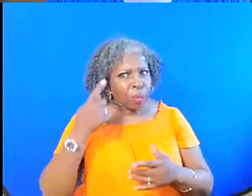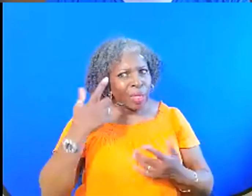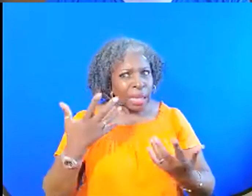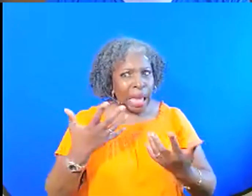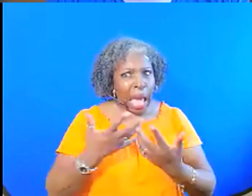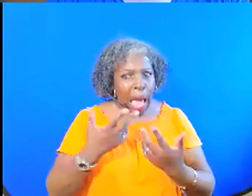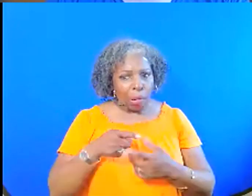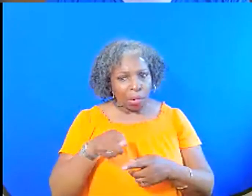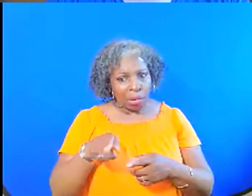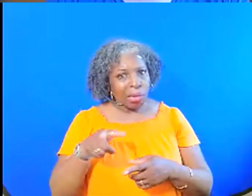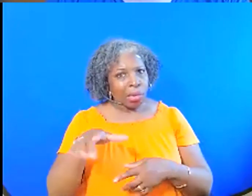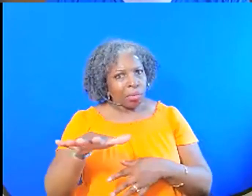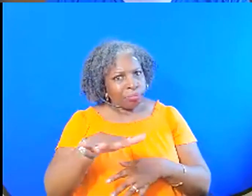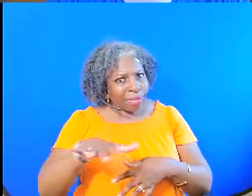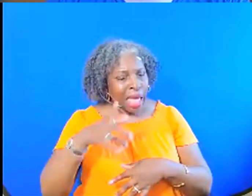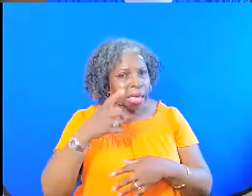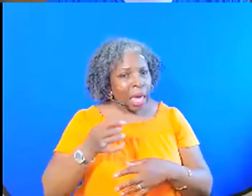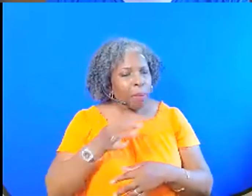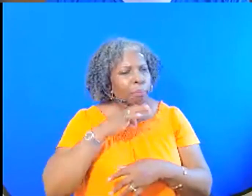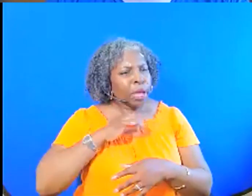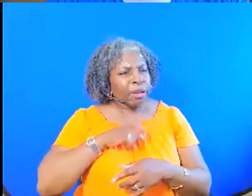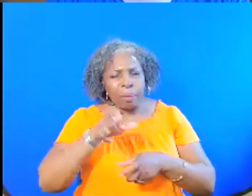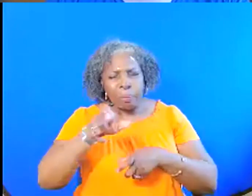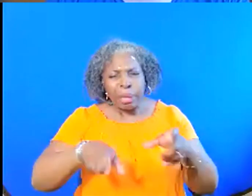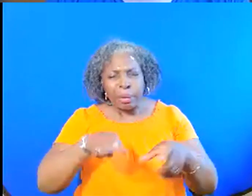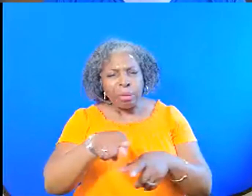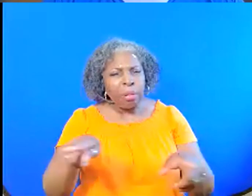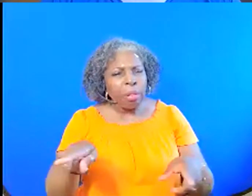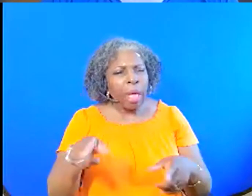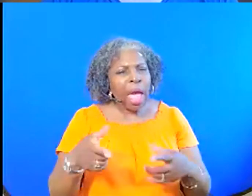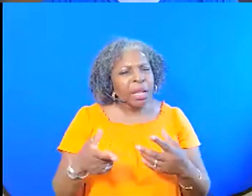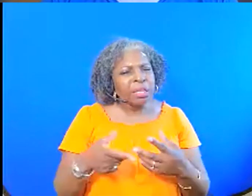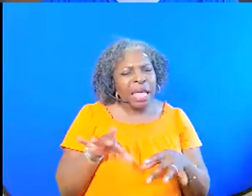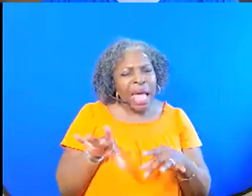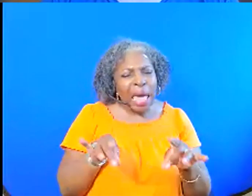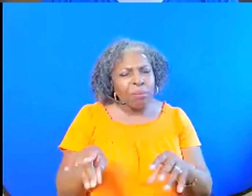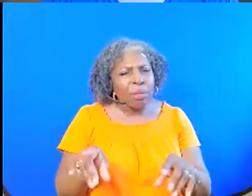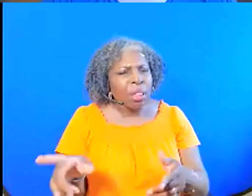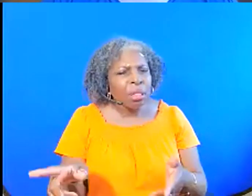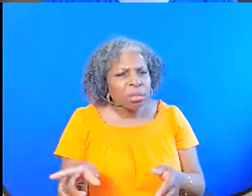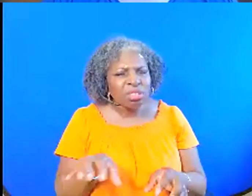And so, I'm kind of very sort of geared towards doing projects that aren't